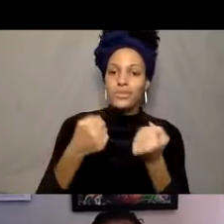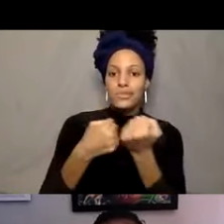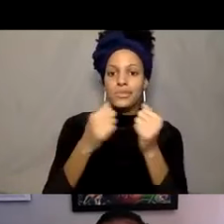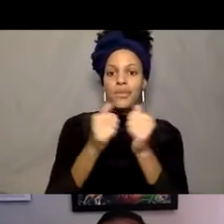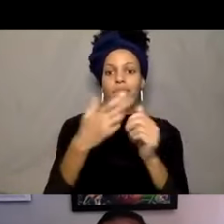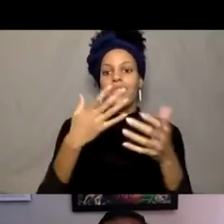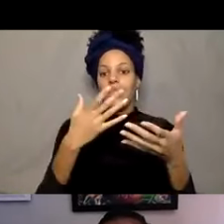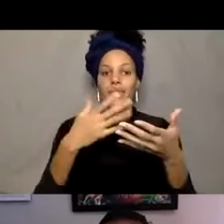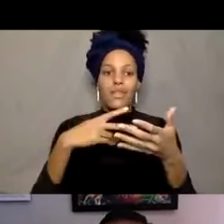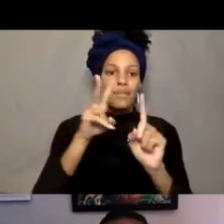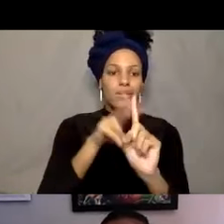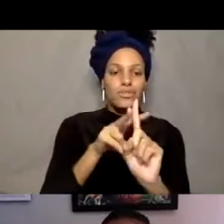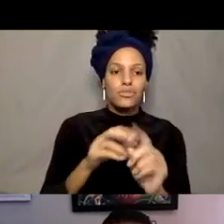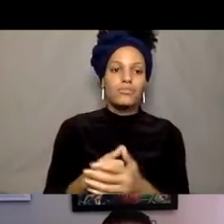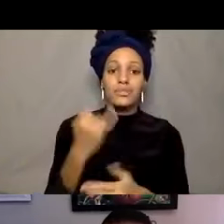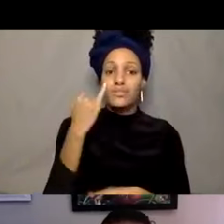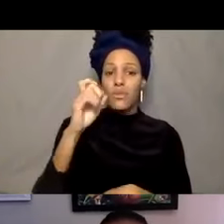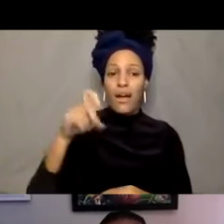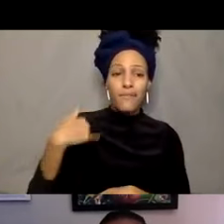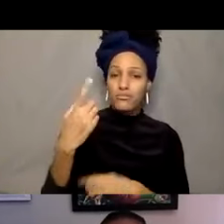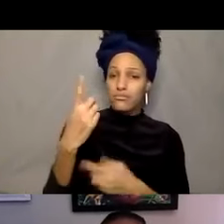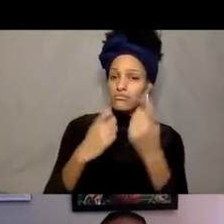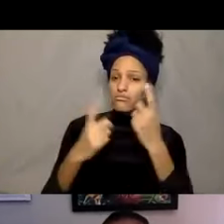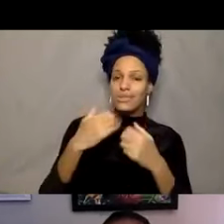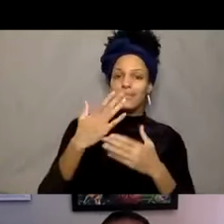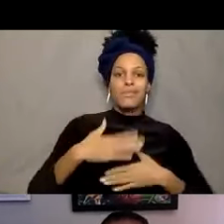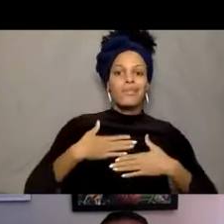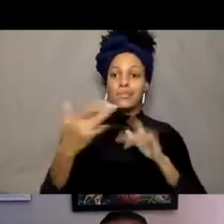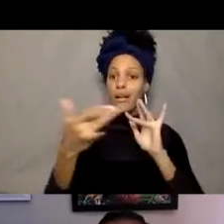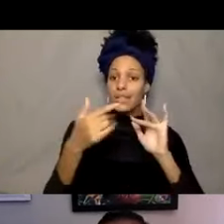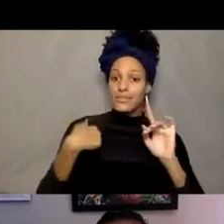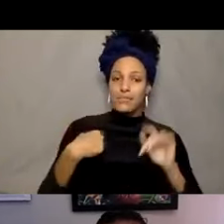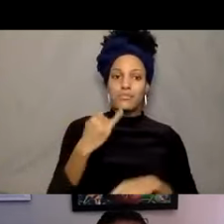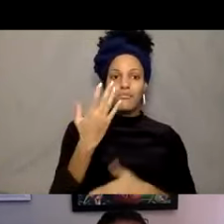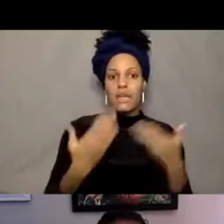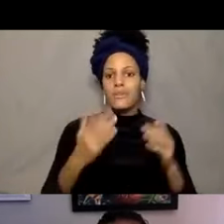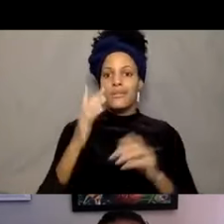If you have a brief question, reach out to me. Remember, you might hear back from anyone on staff.